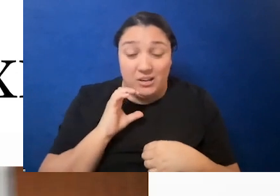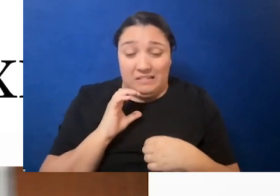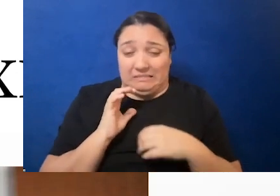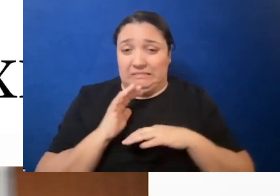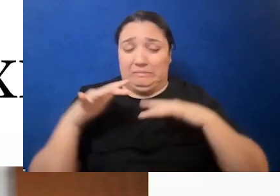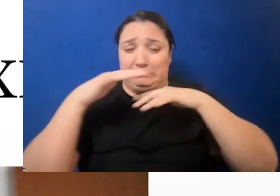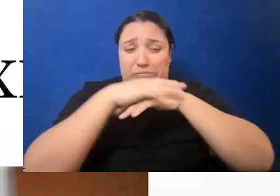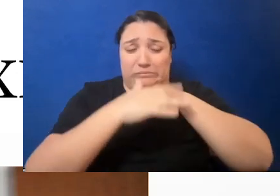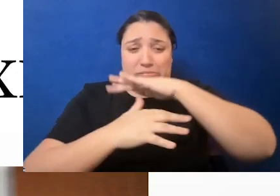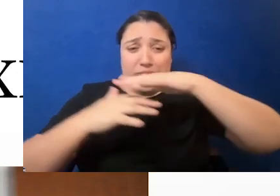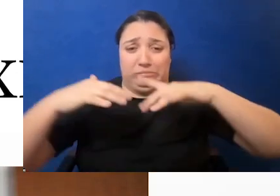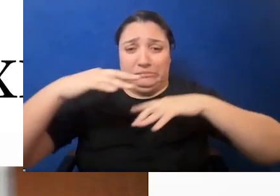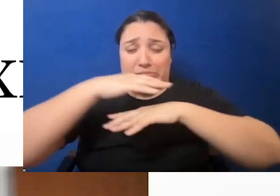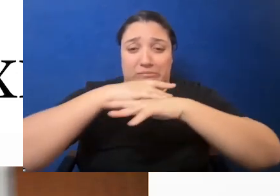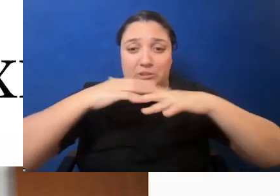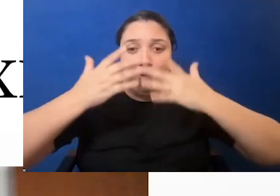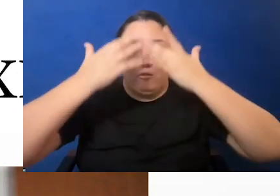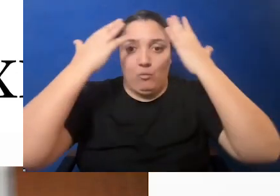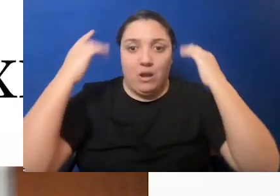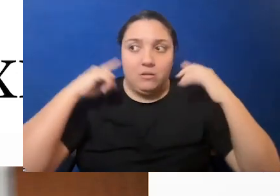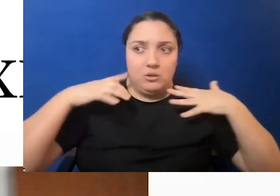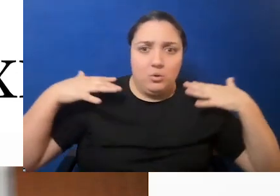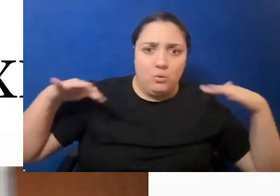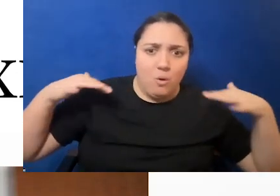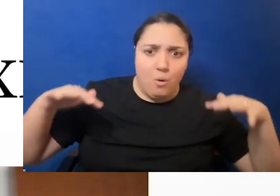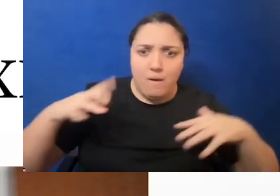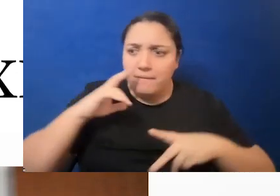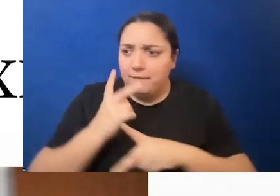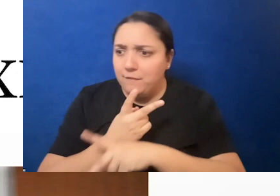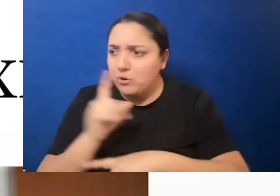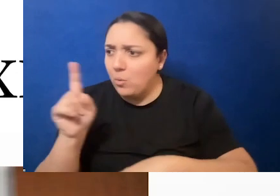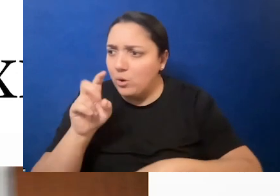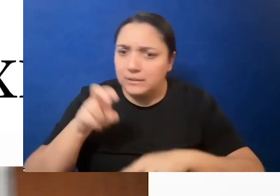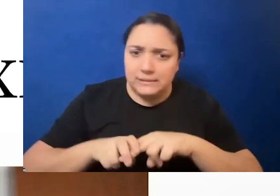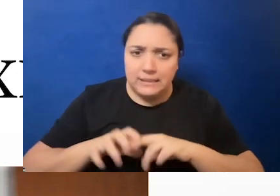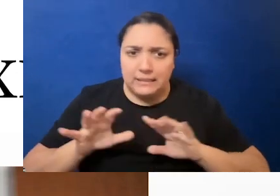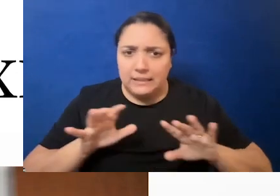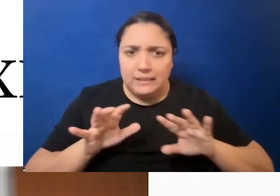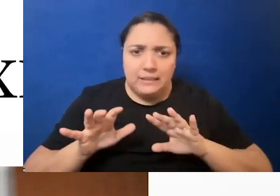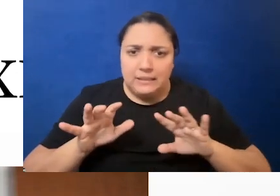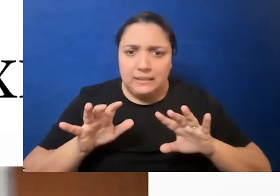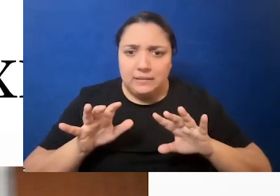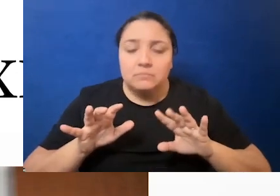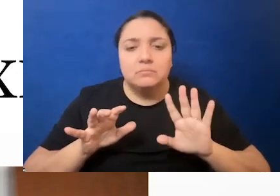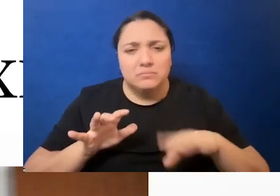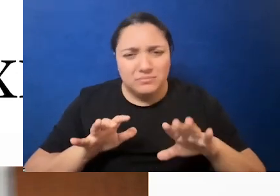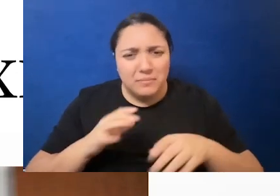CROWDED AND THEY ARE OVERWHELMED BECAUSE OF THE NOISE AND LOOKING WHERE TO SIT, TRY TO MAKE A PLAN FOR WHAT THEY CAN DO WHEN THEY